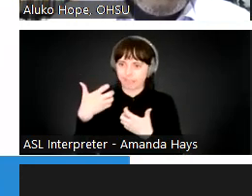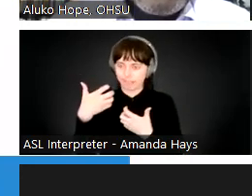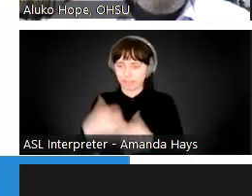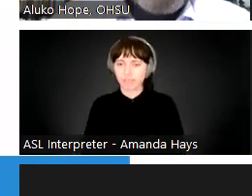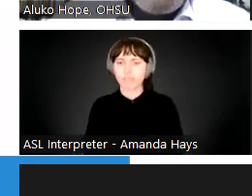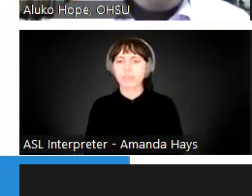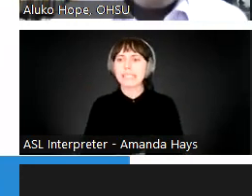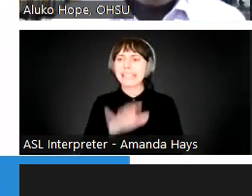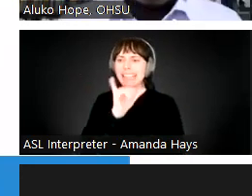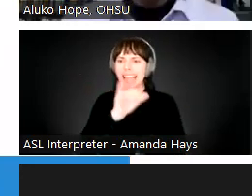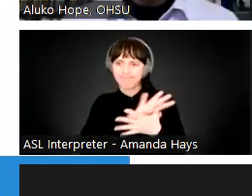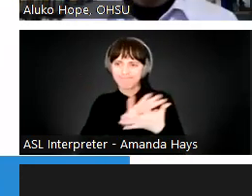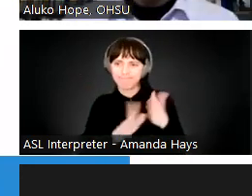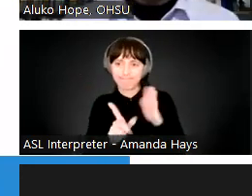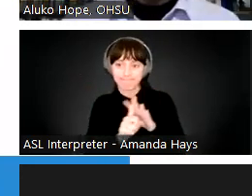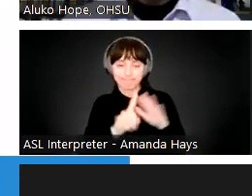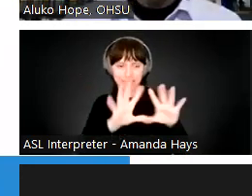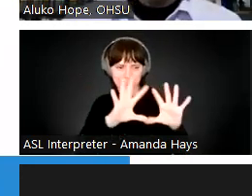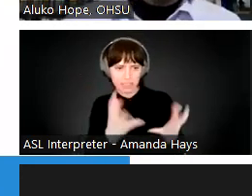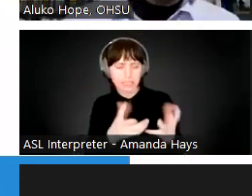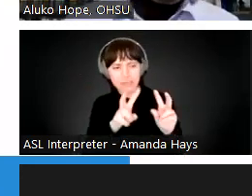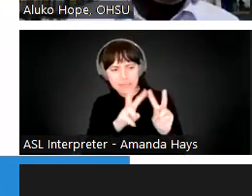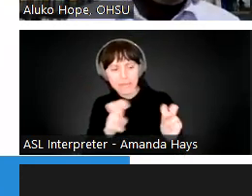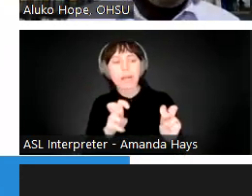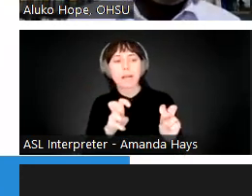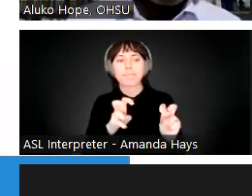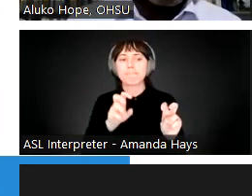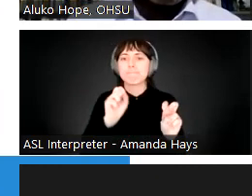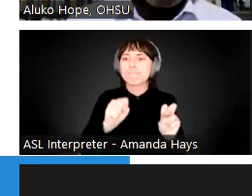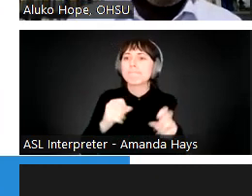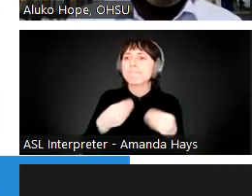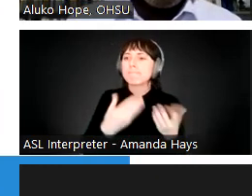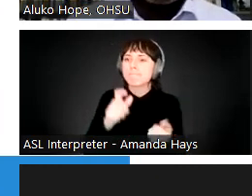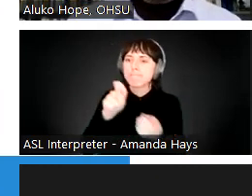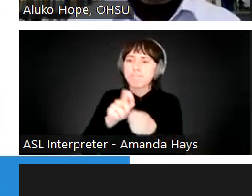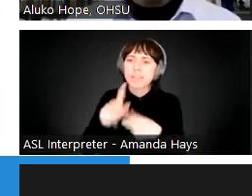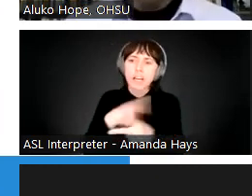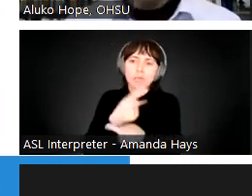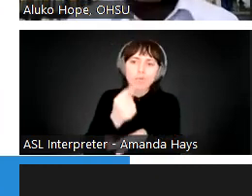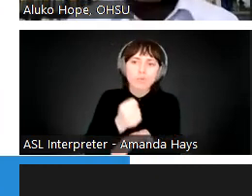lend itself to a particular type of treatment that I think is important to highlight. And so, these kinds of symptoms